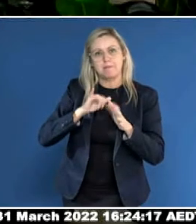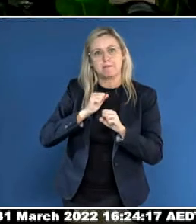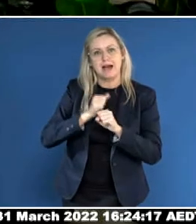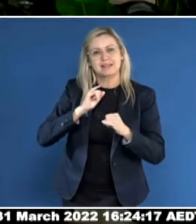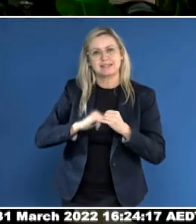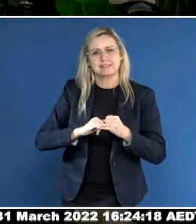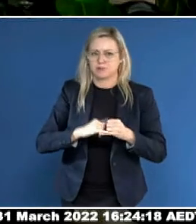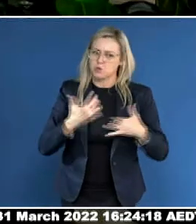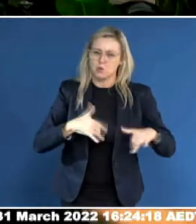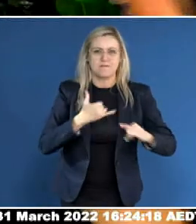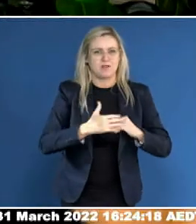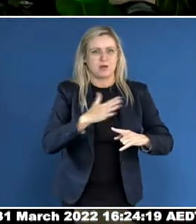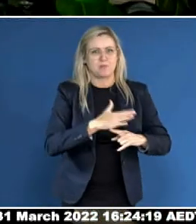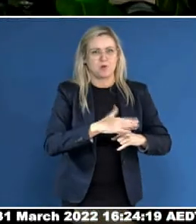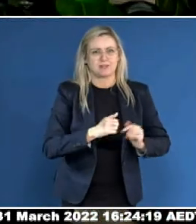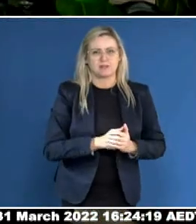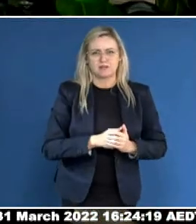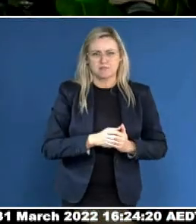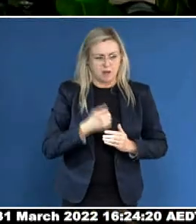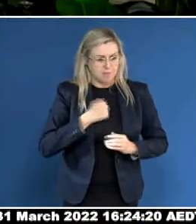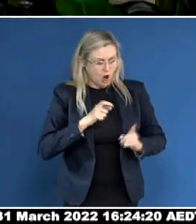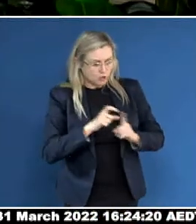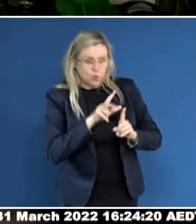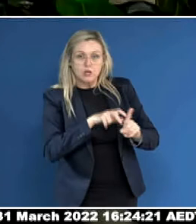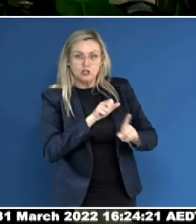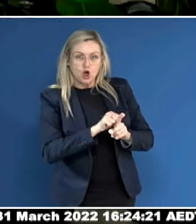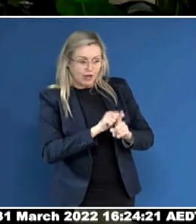And this is the point, we are creating a world where now we are connecting it.